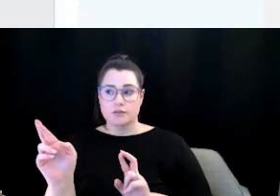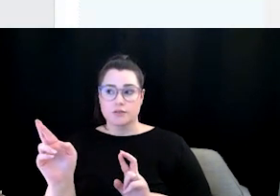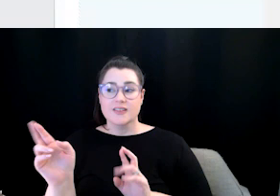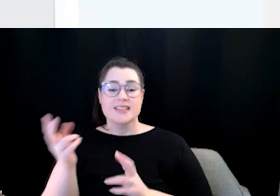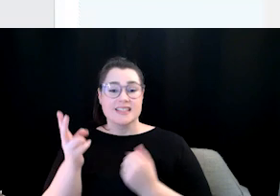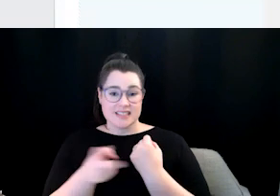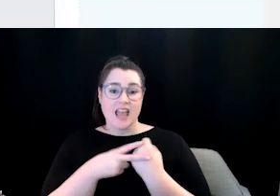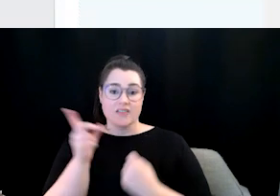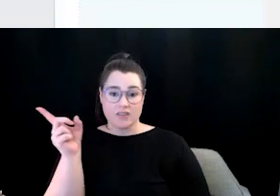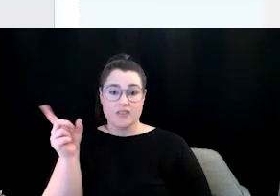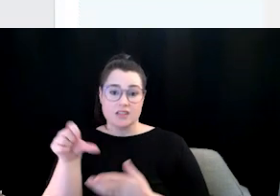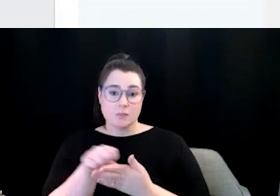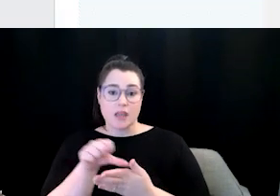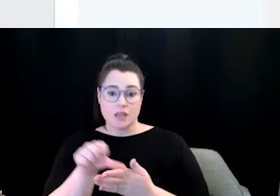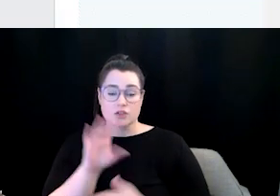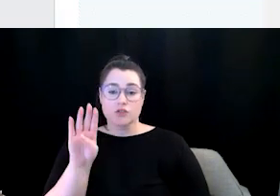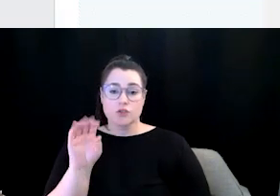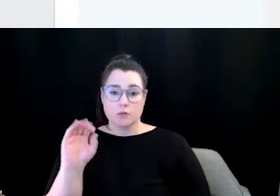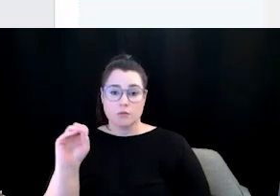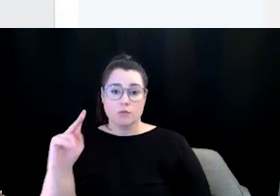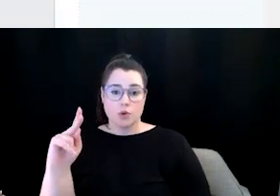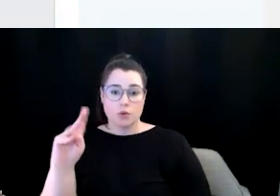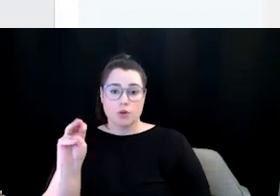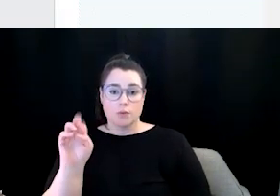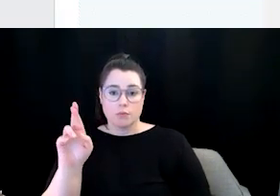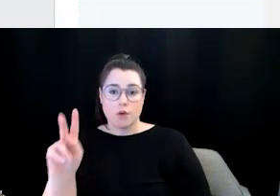This is the page that you want to access when you're preparing your proposal.